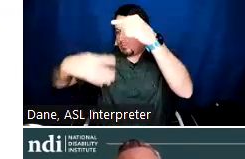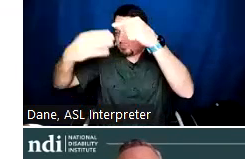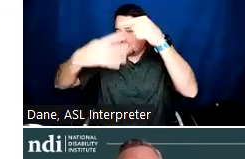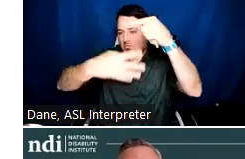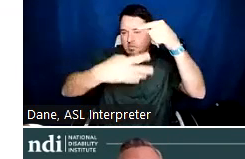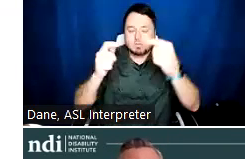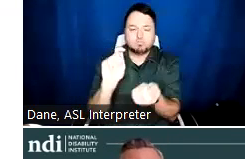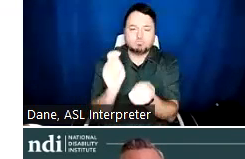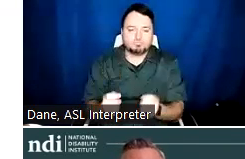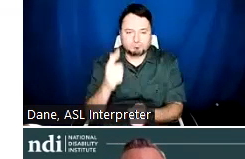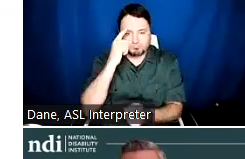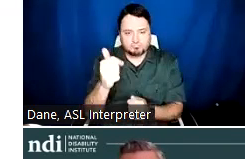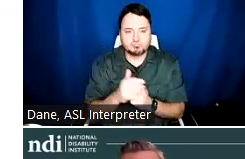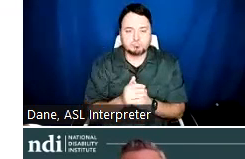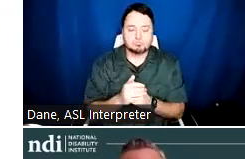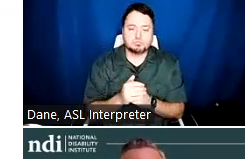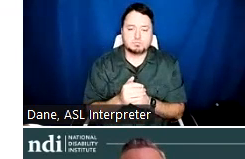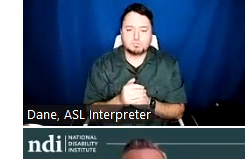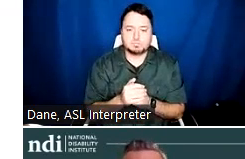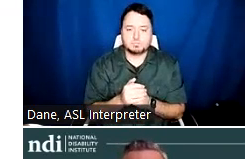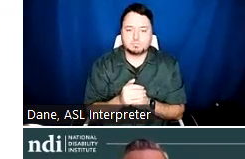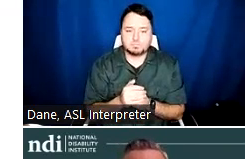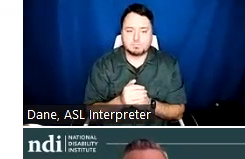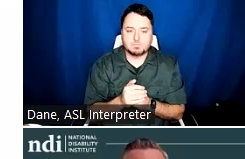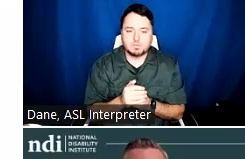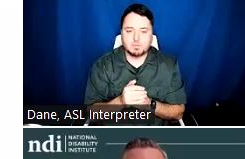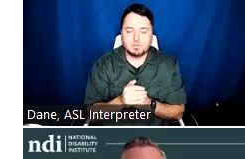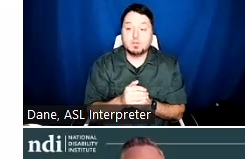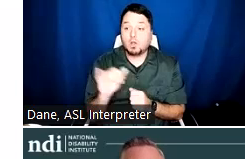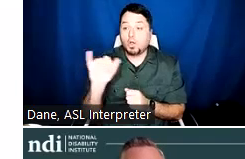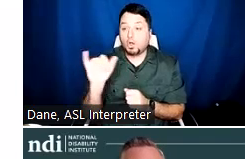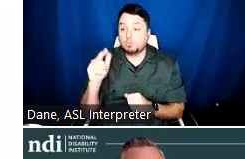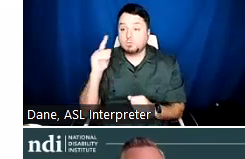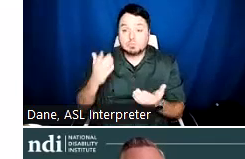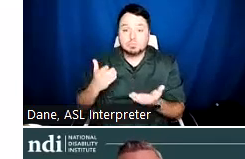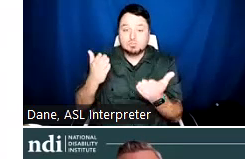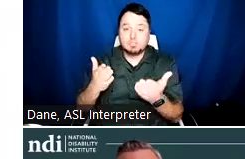at the top of the screen of the window. We also suggest you position the window to sit